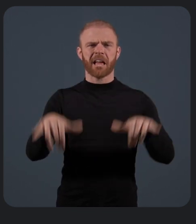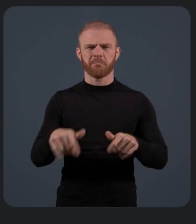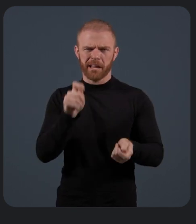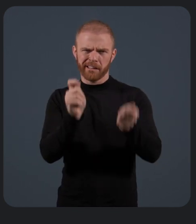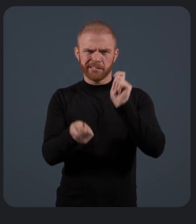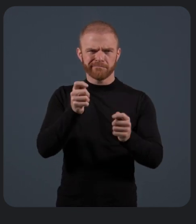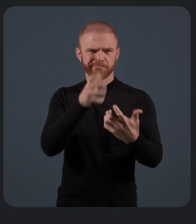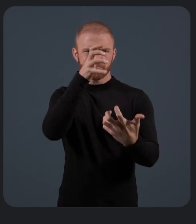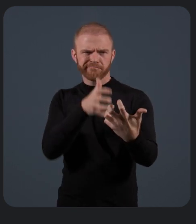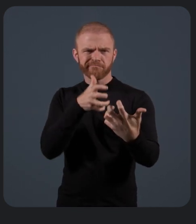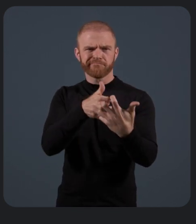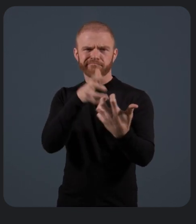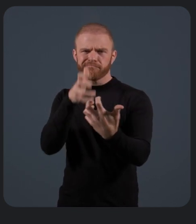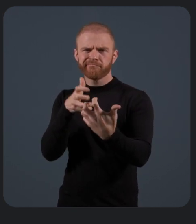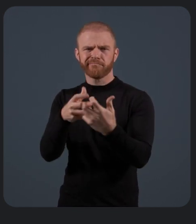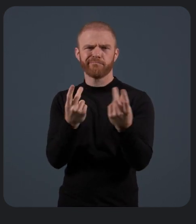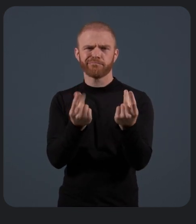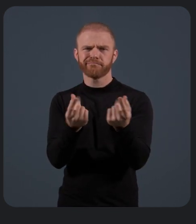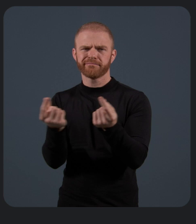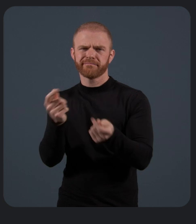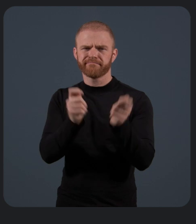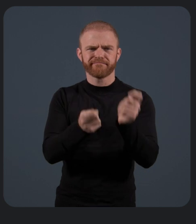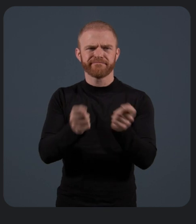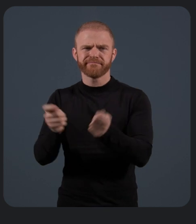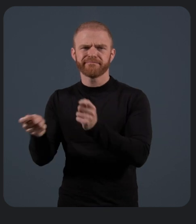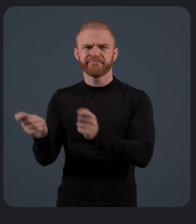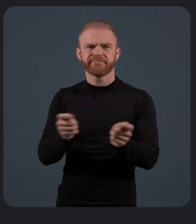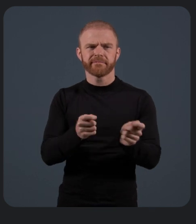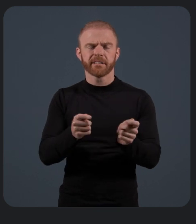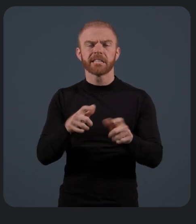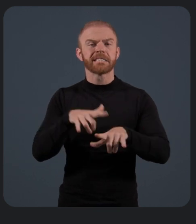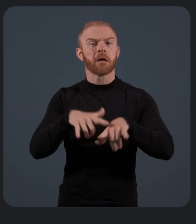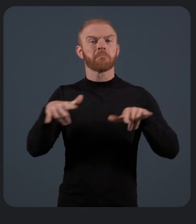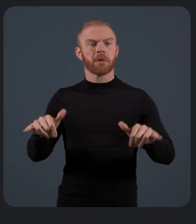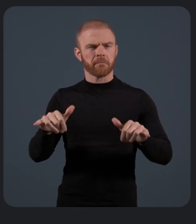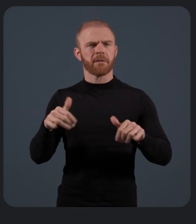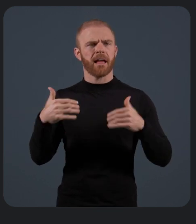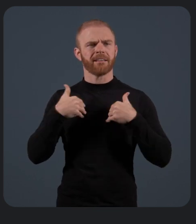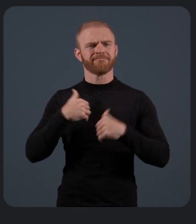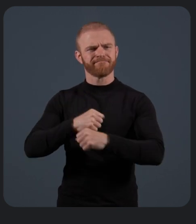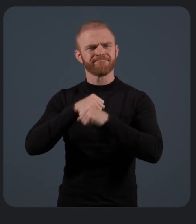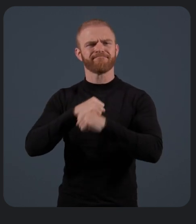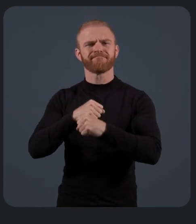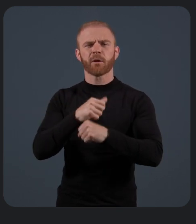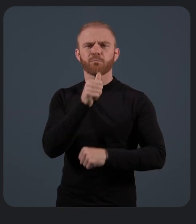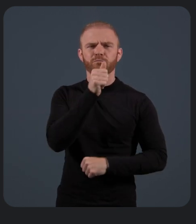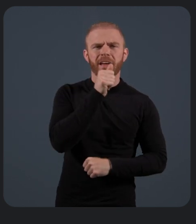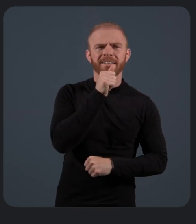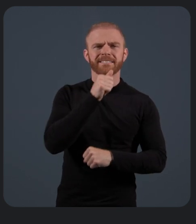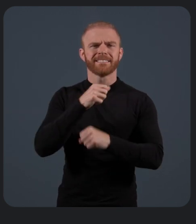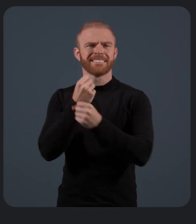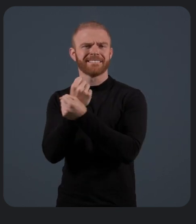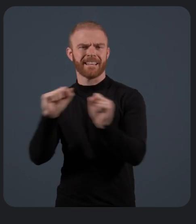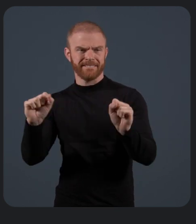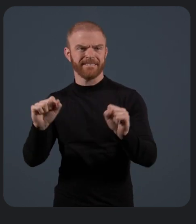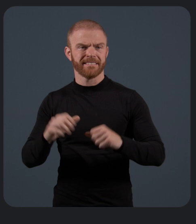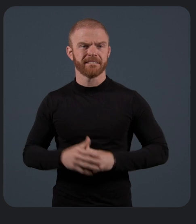We need to deliver systems that scale to sudden user demand while protecting their privacy and safety.